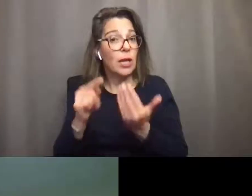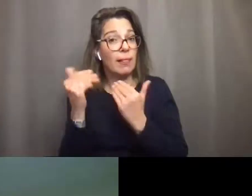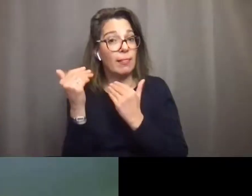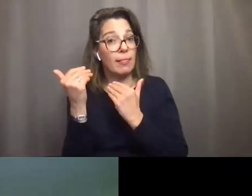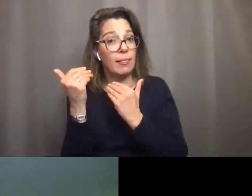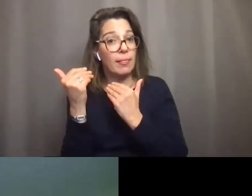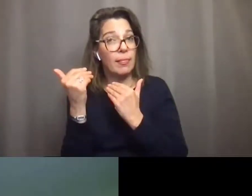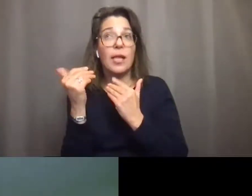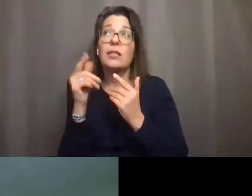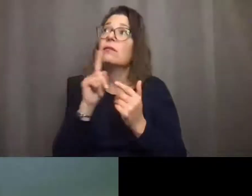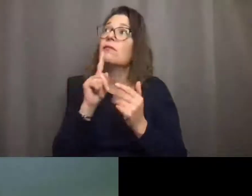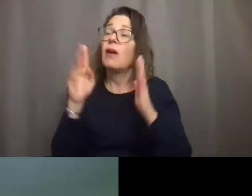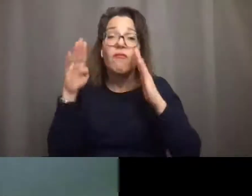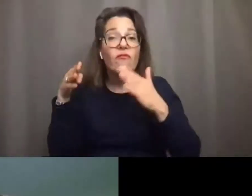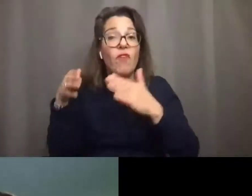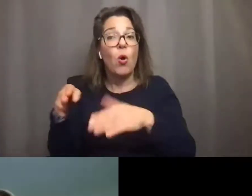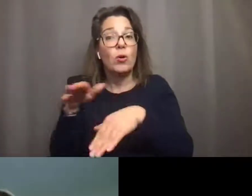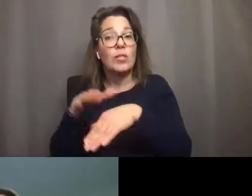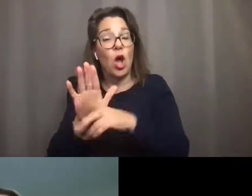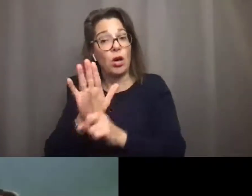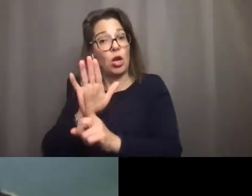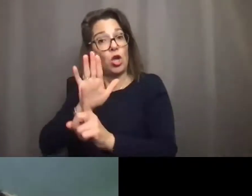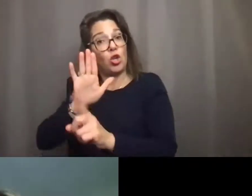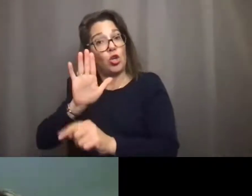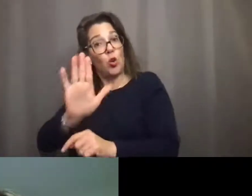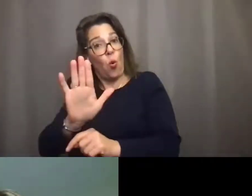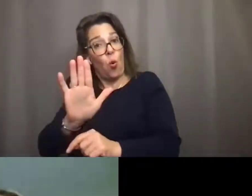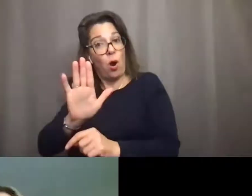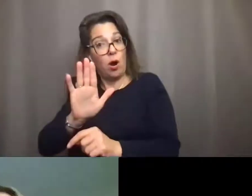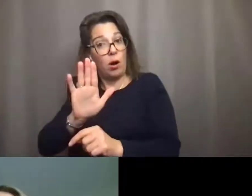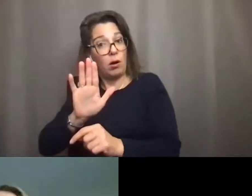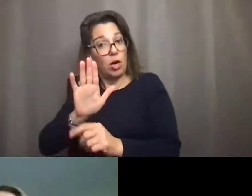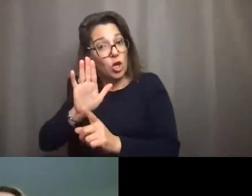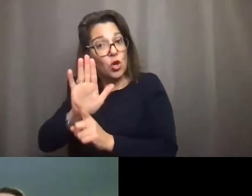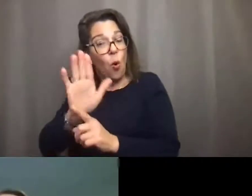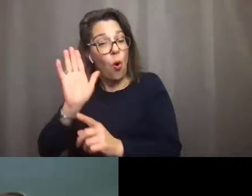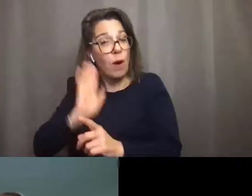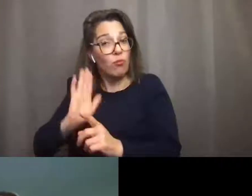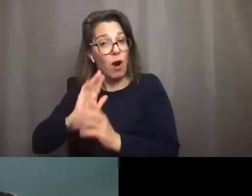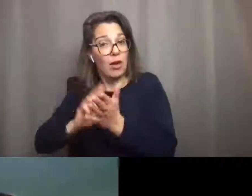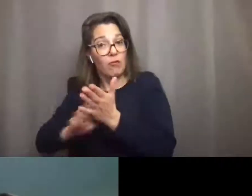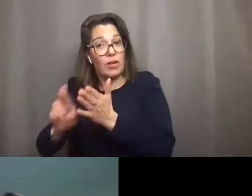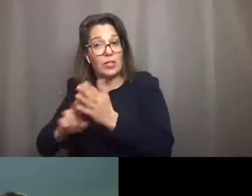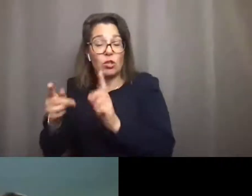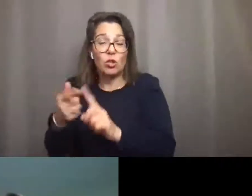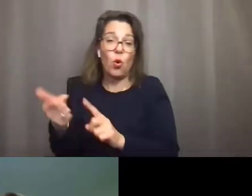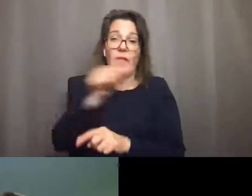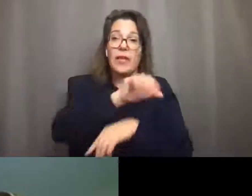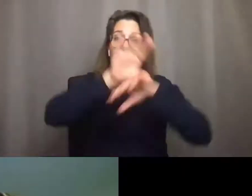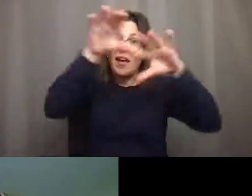Should you really focus on your prior research or the entire field?